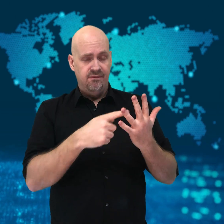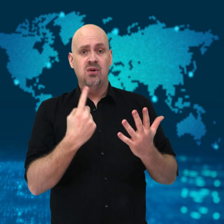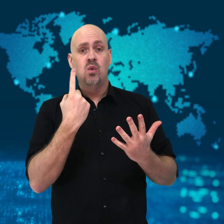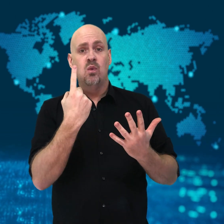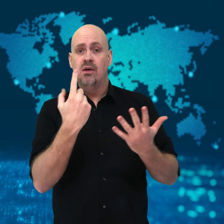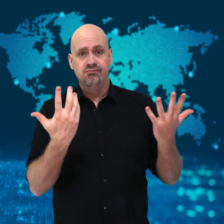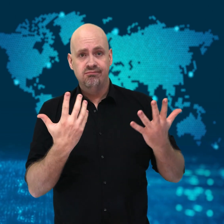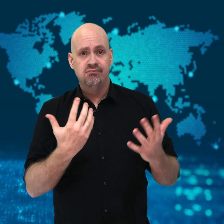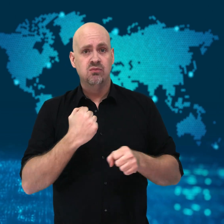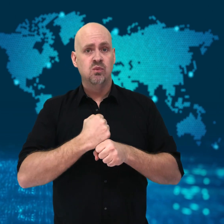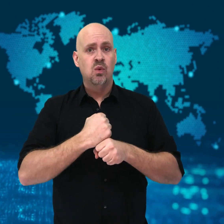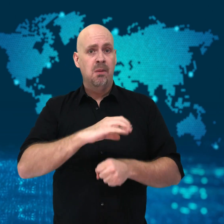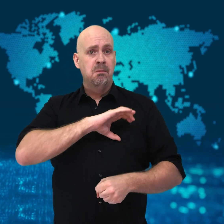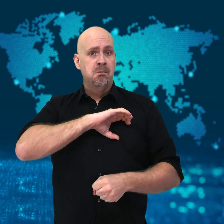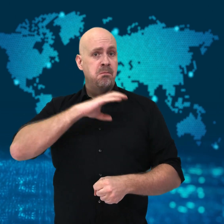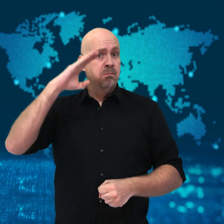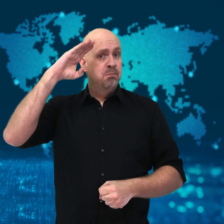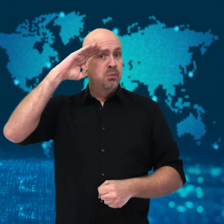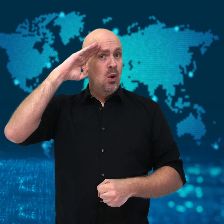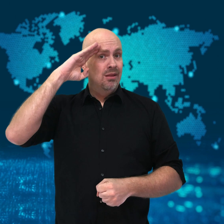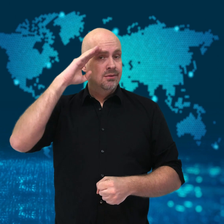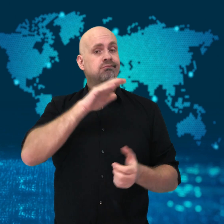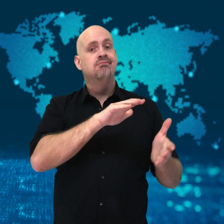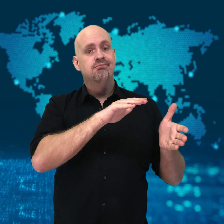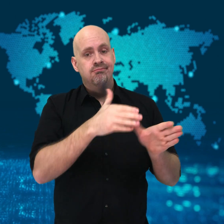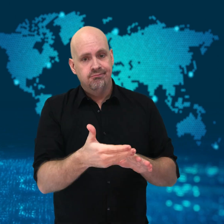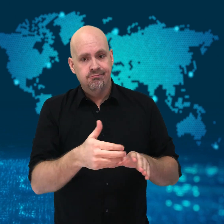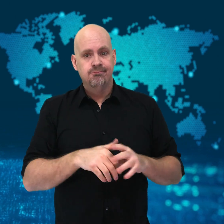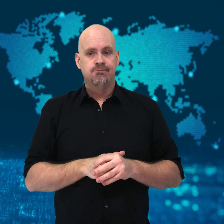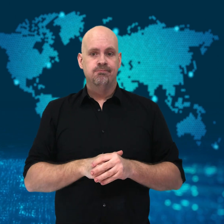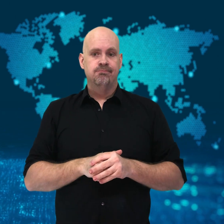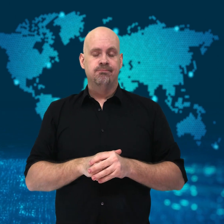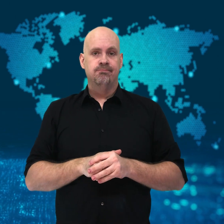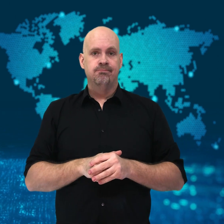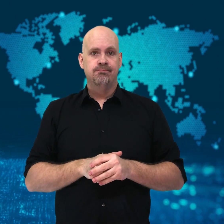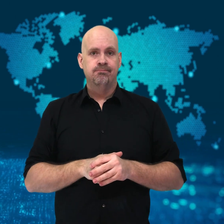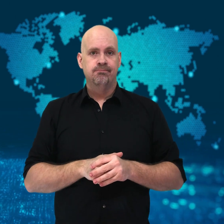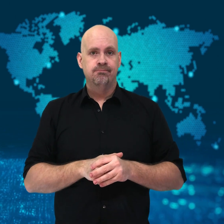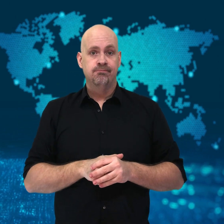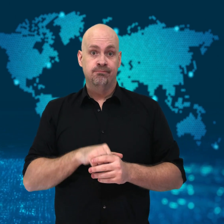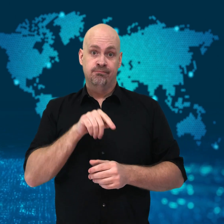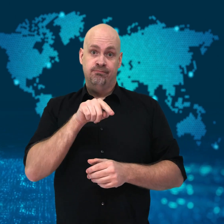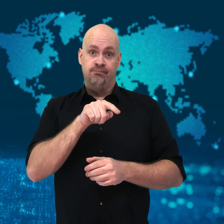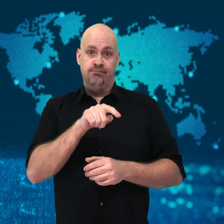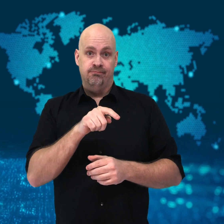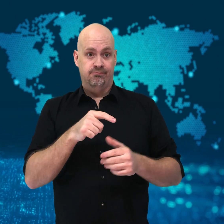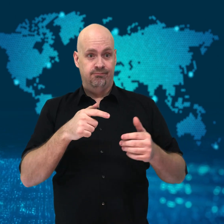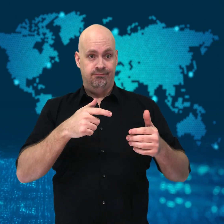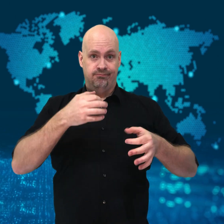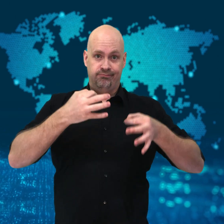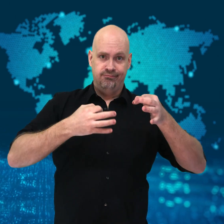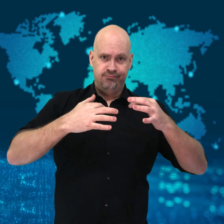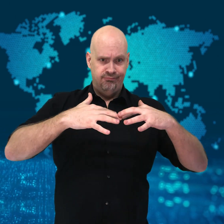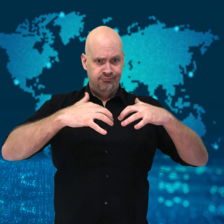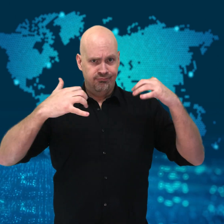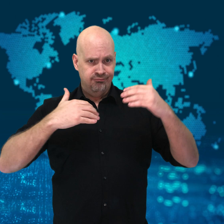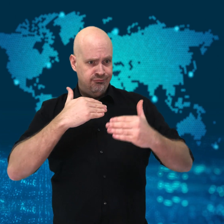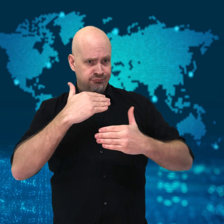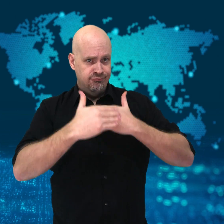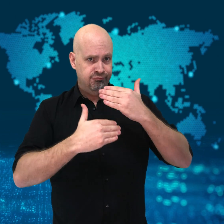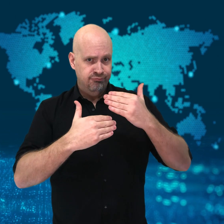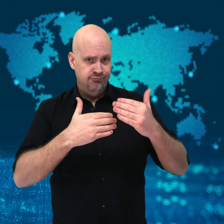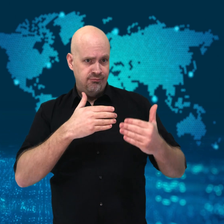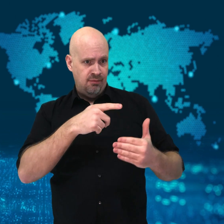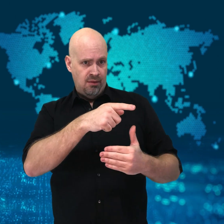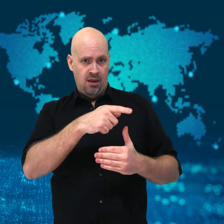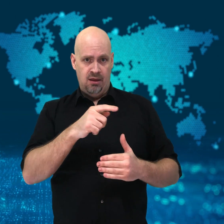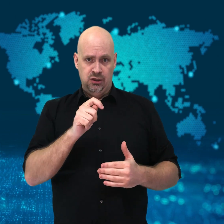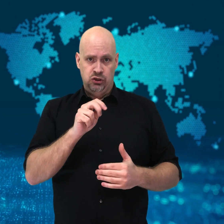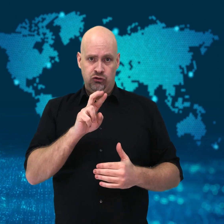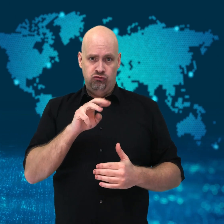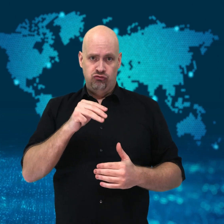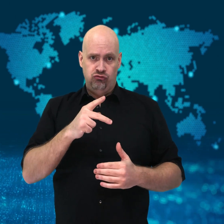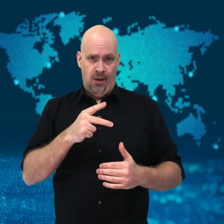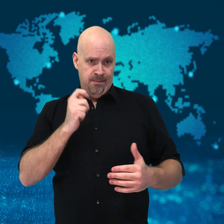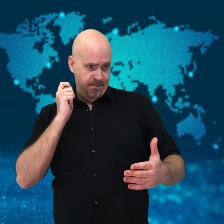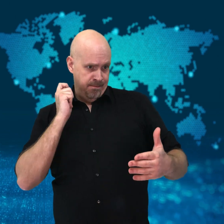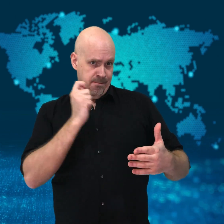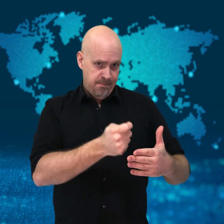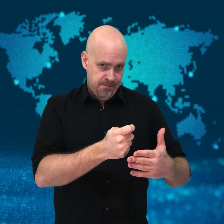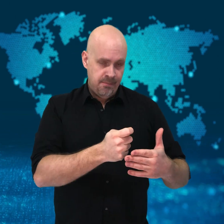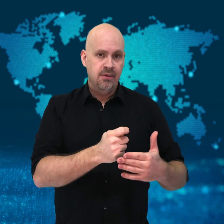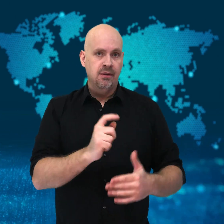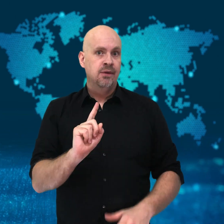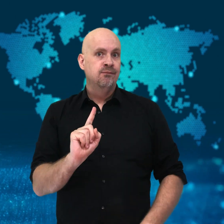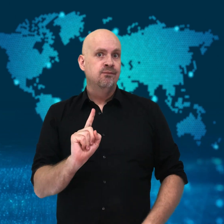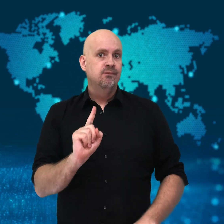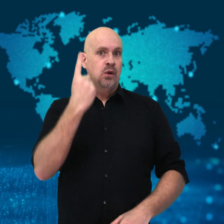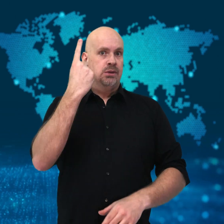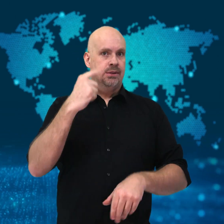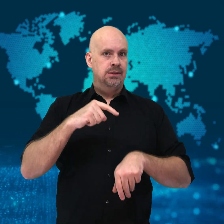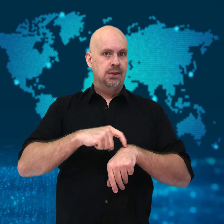This trial was the first time that a President faced impeachment after leaving office.